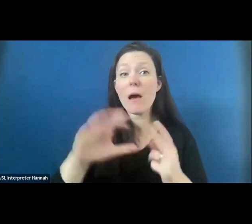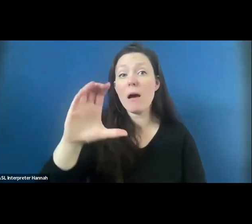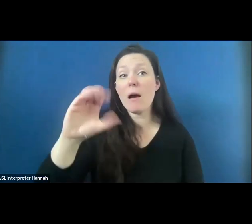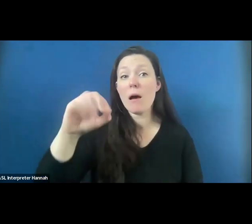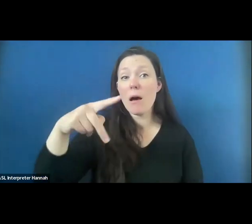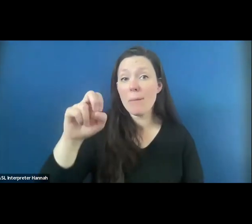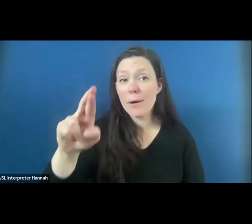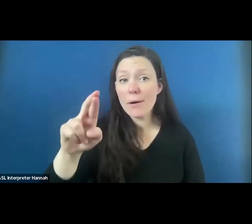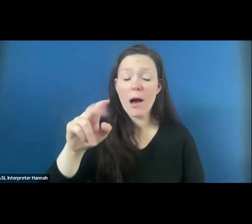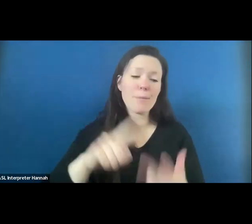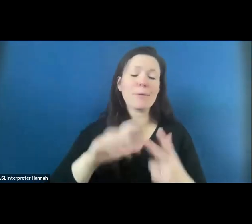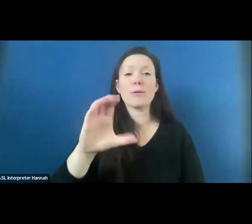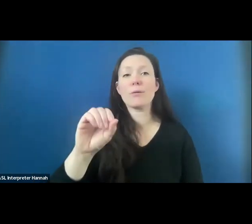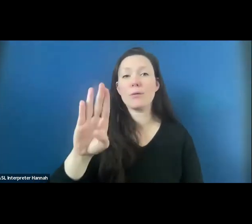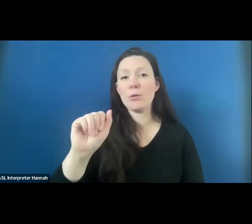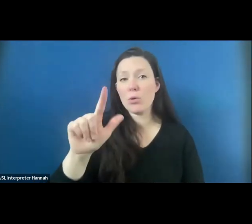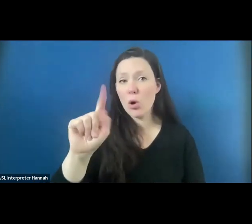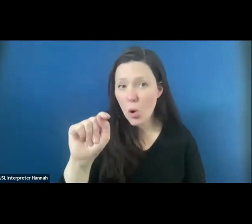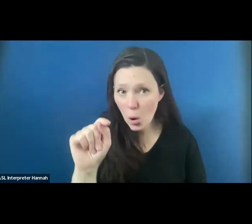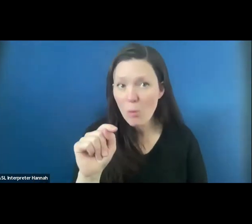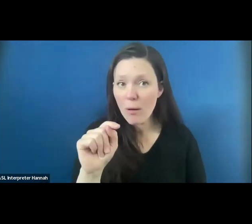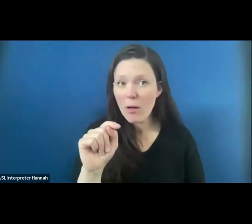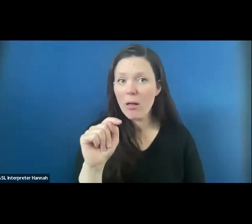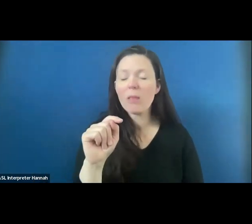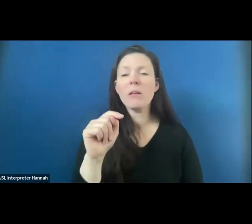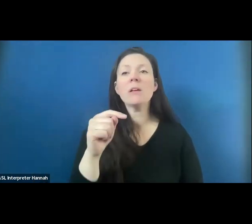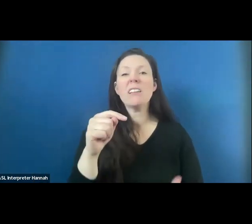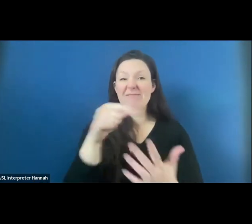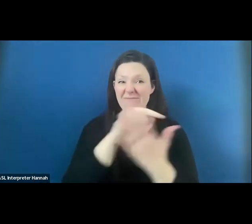And this is really problematic because these are also